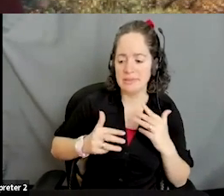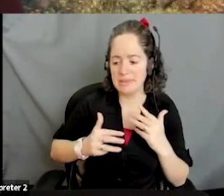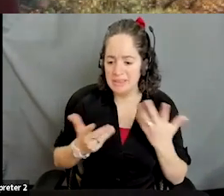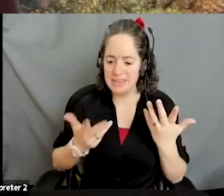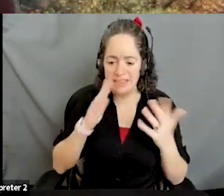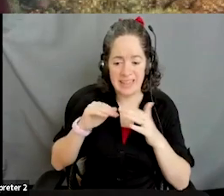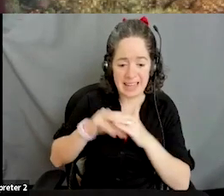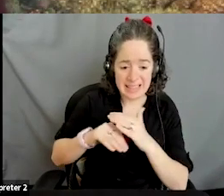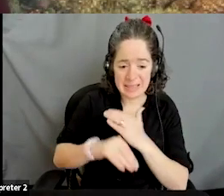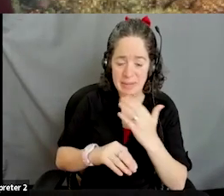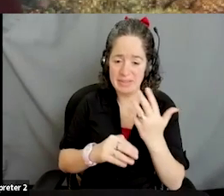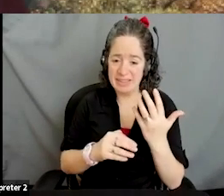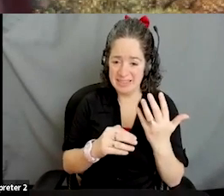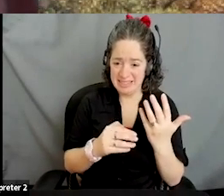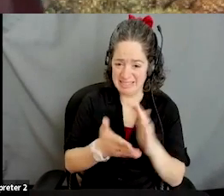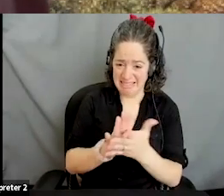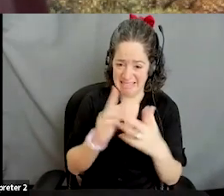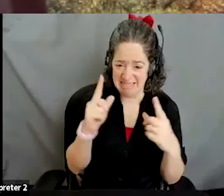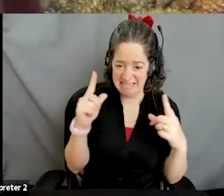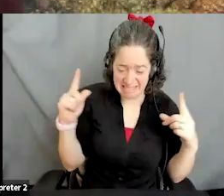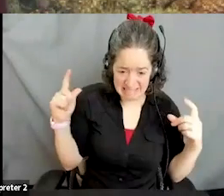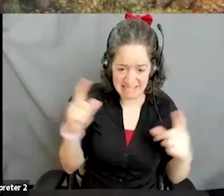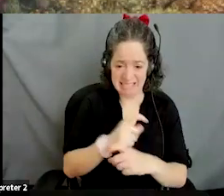what do we do? What does accessible even look like?